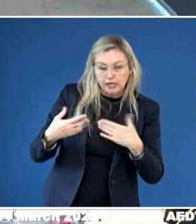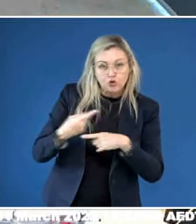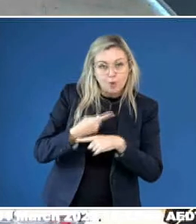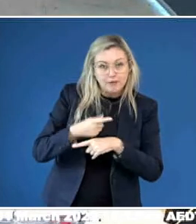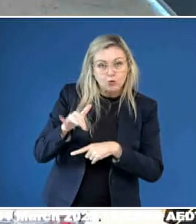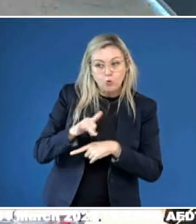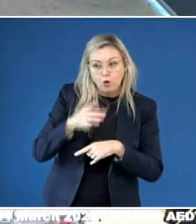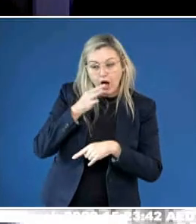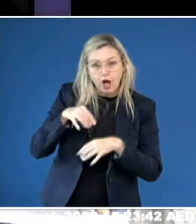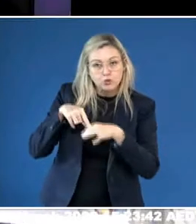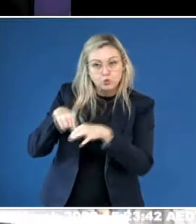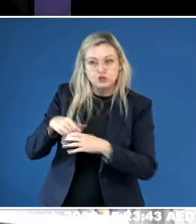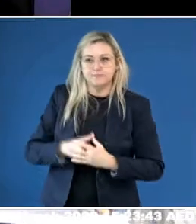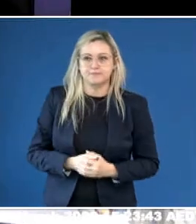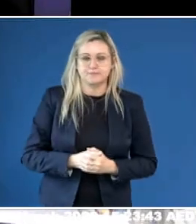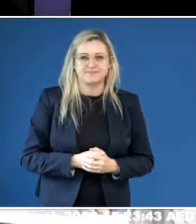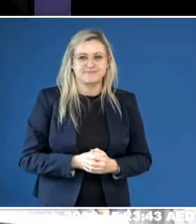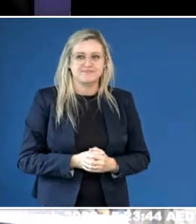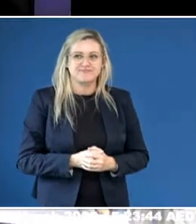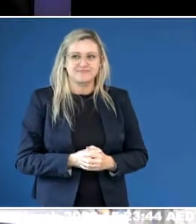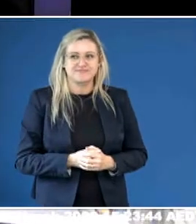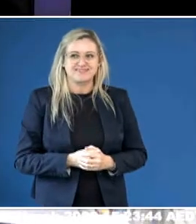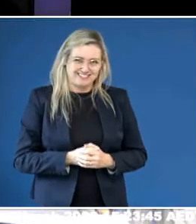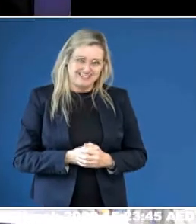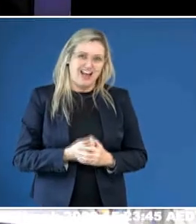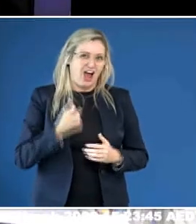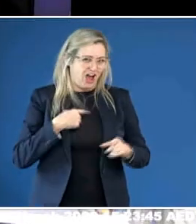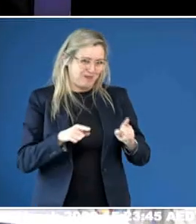Like Commissioner Galbally, I do have a lot of questions. But we ran out of time.